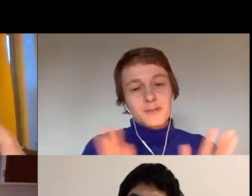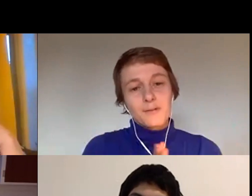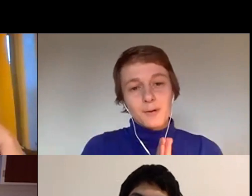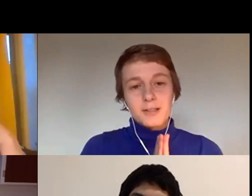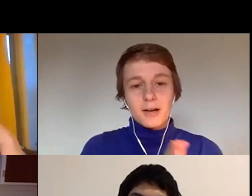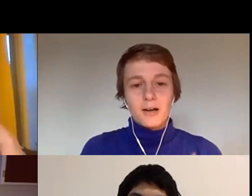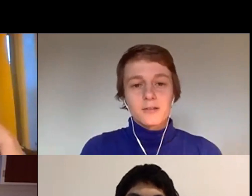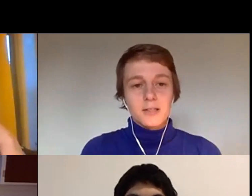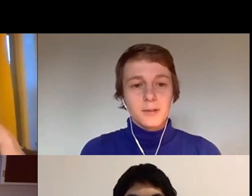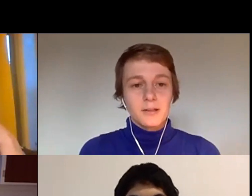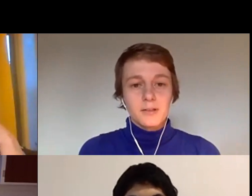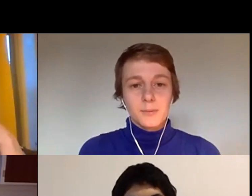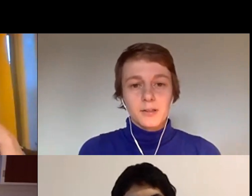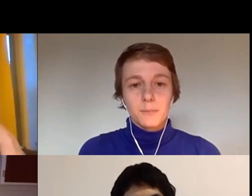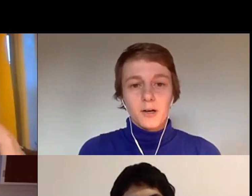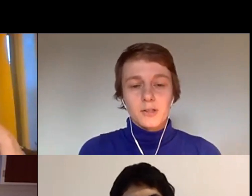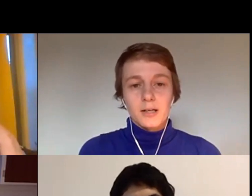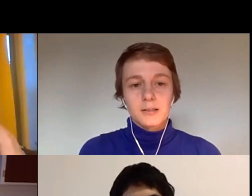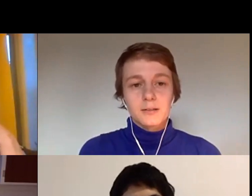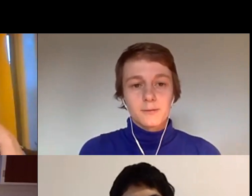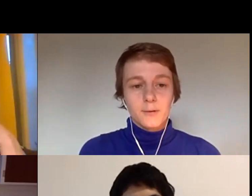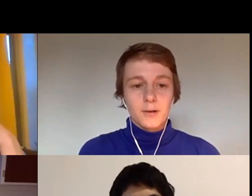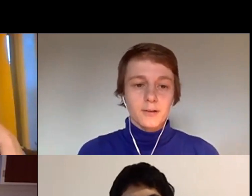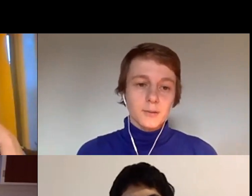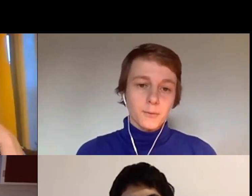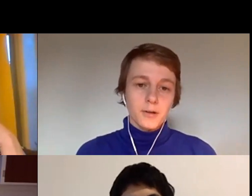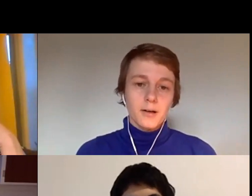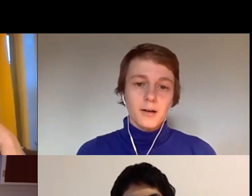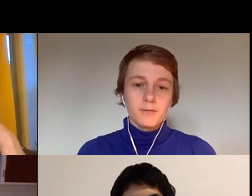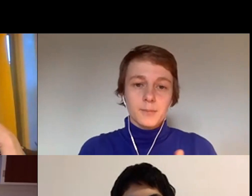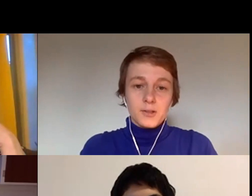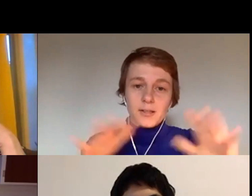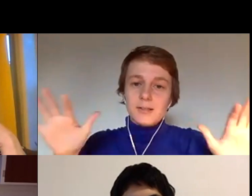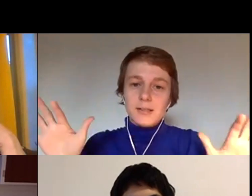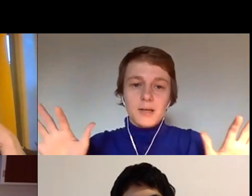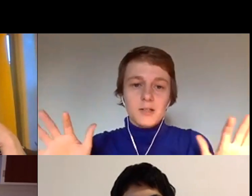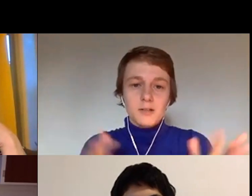shout out Disability Visibility project for their support, especially in this dissemination